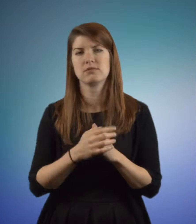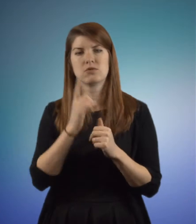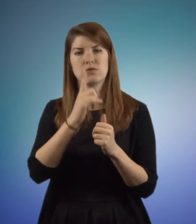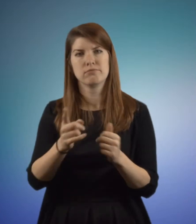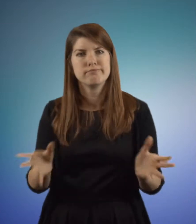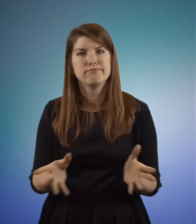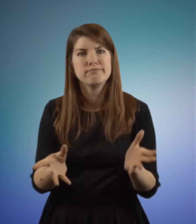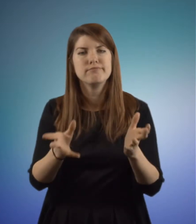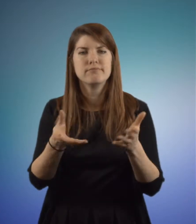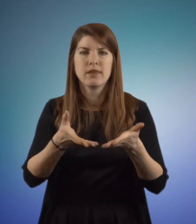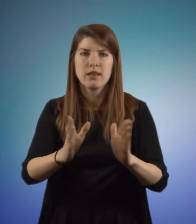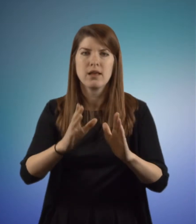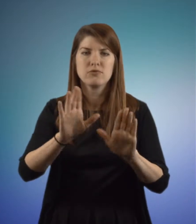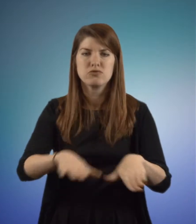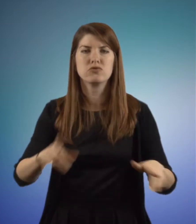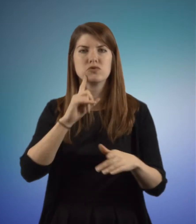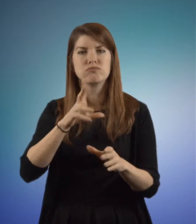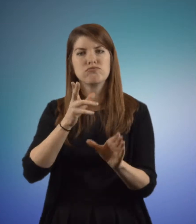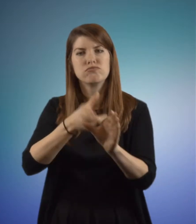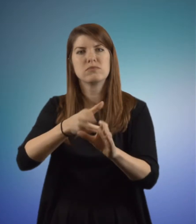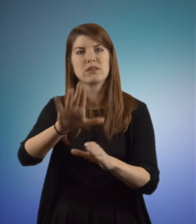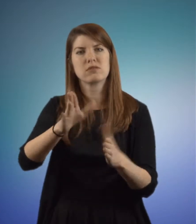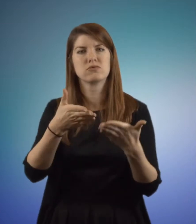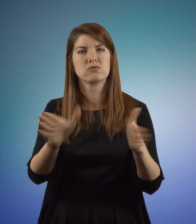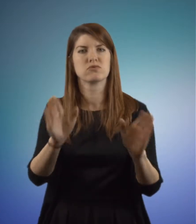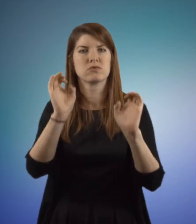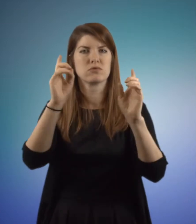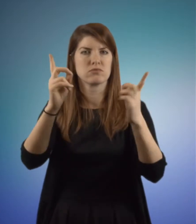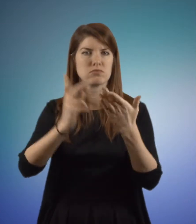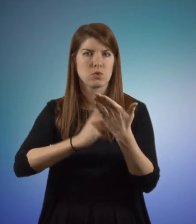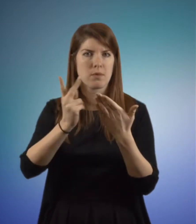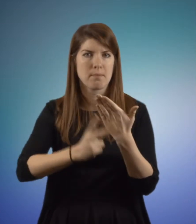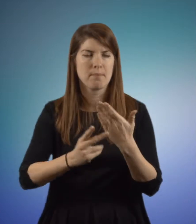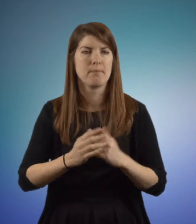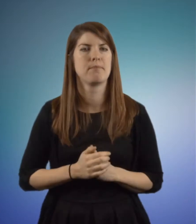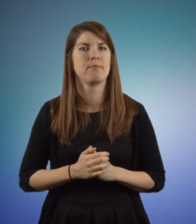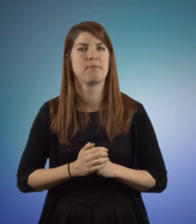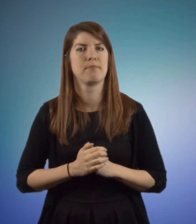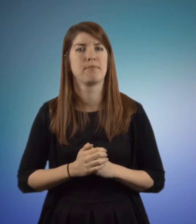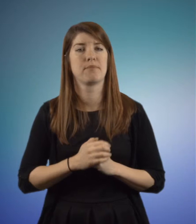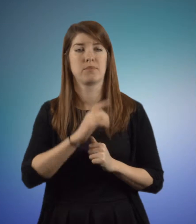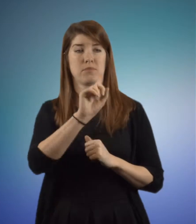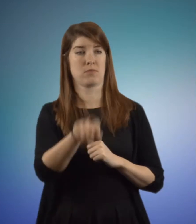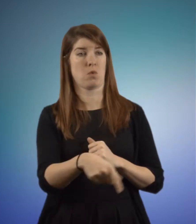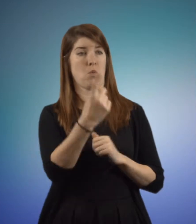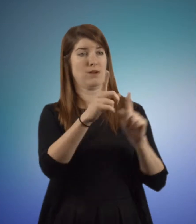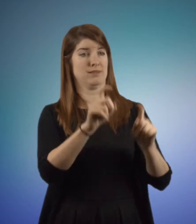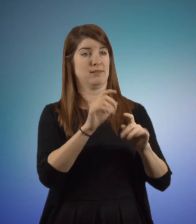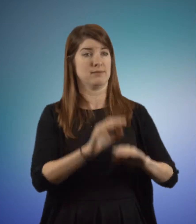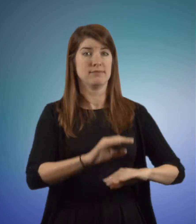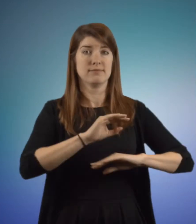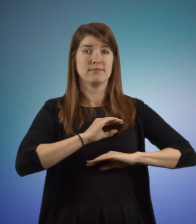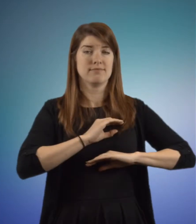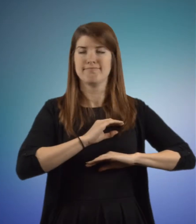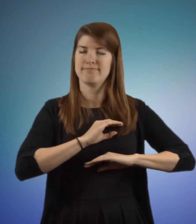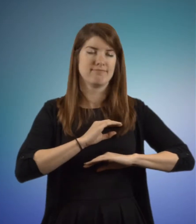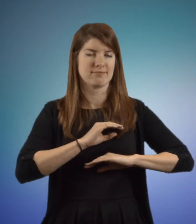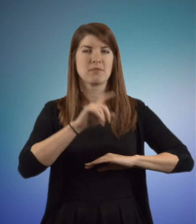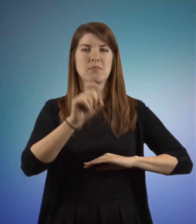to participate in their general education program. No single measure can be used as a sole criterion. So, it has to be multidisciplinary.